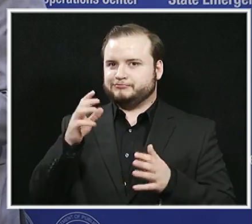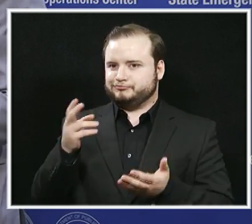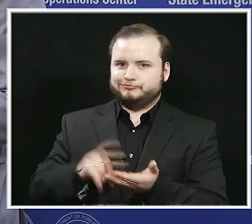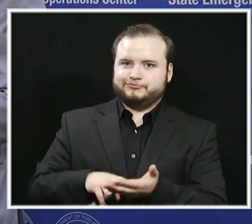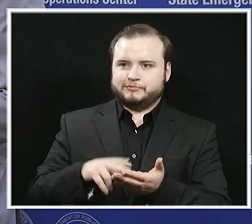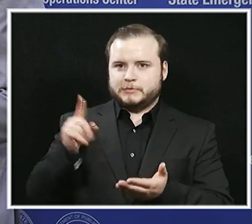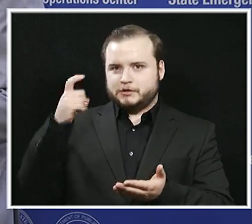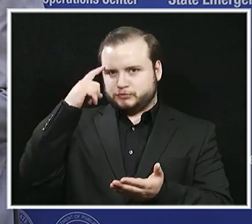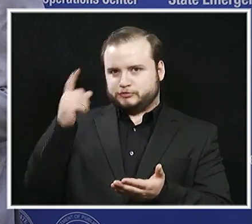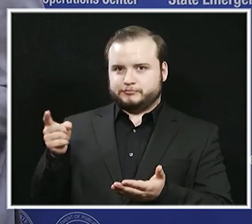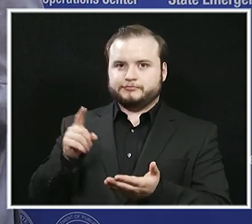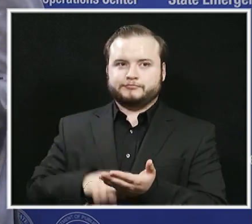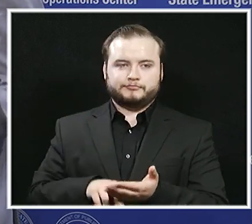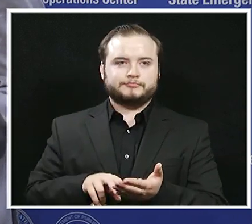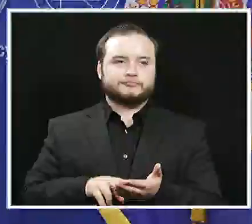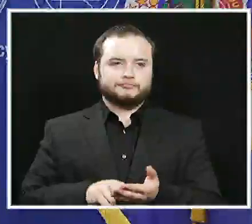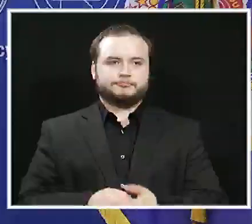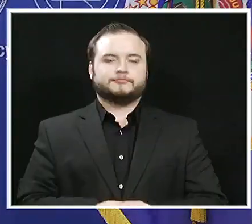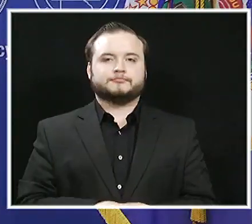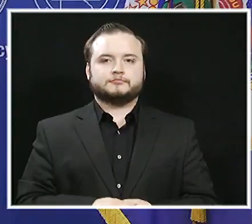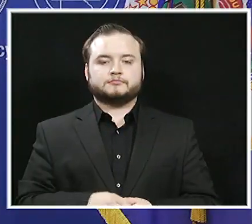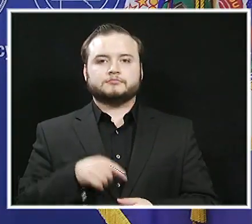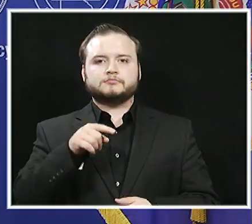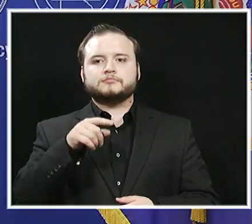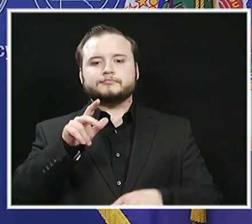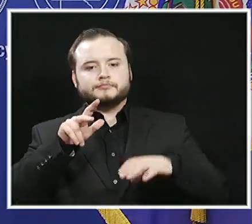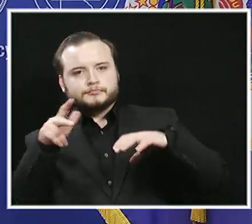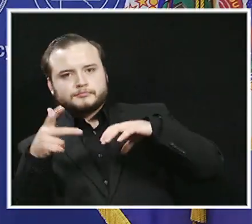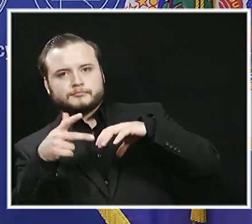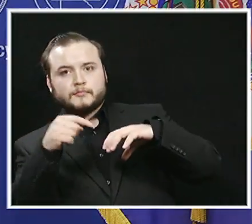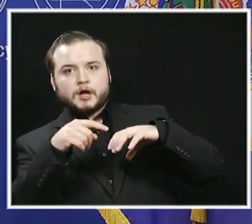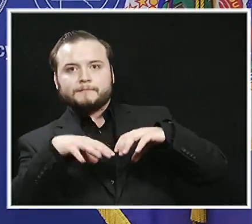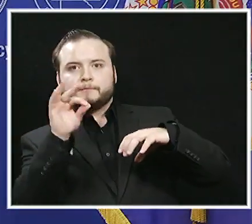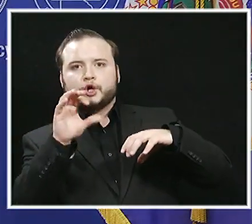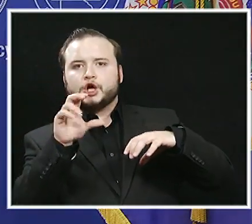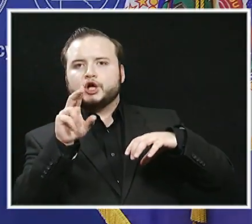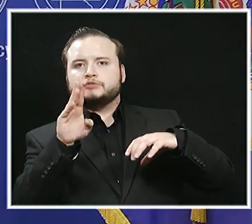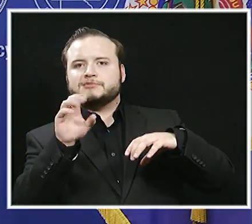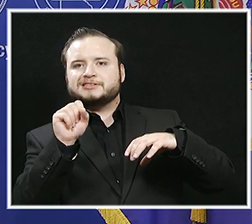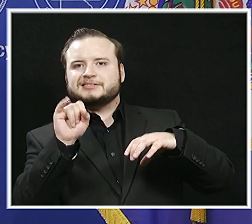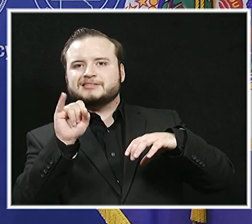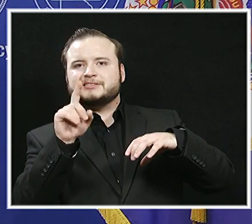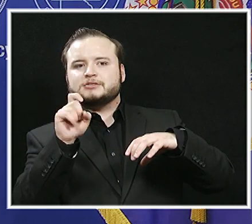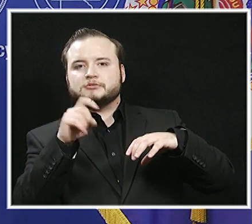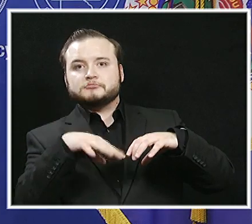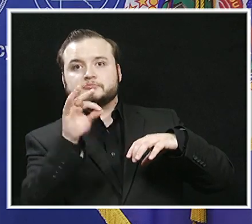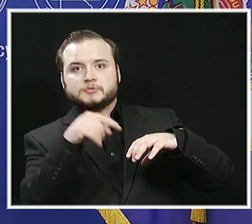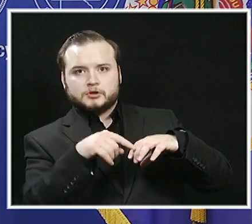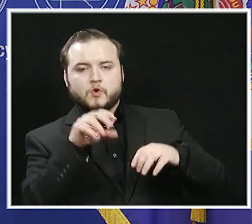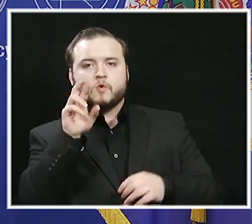details around executive order 20-48 which the governor signed just a little bit ago that allows retailers to come back and do curbside pickup and delivery.